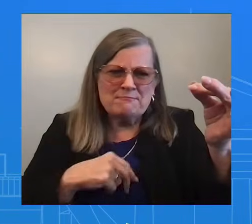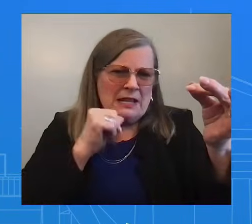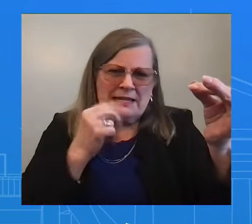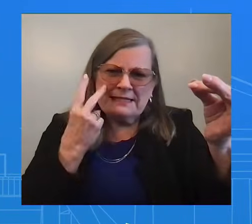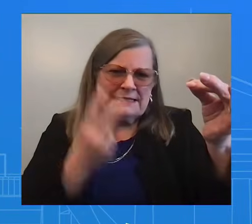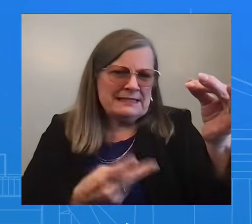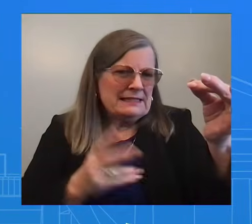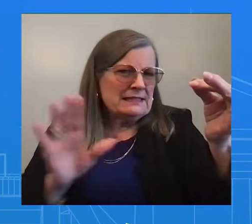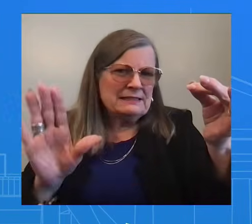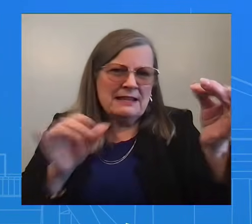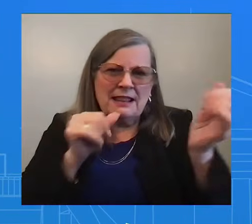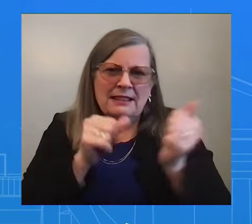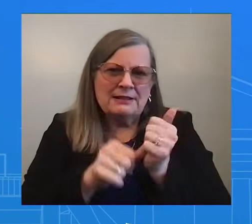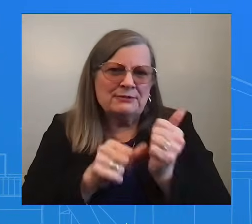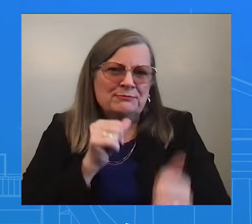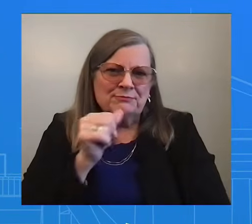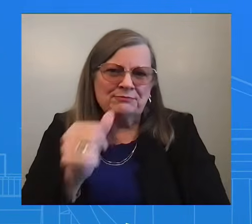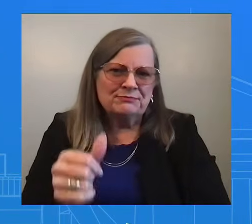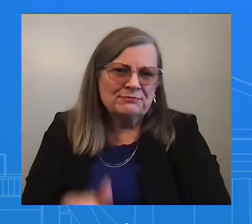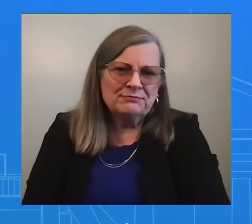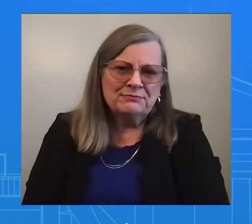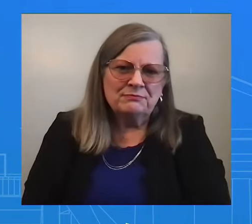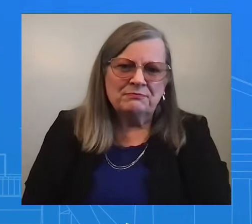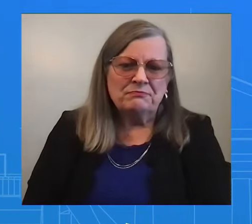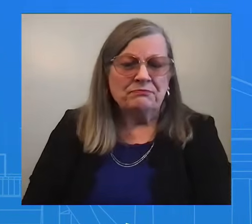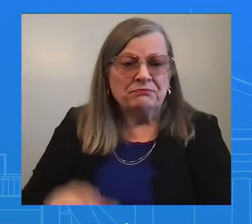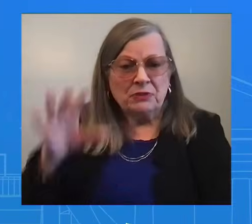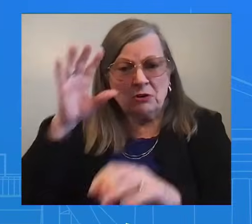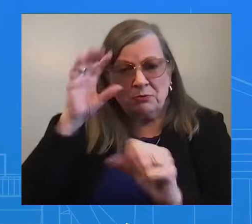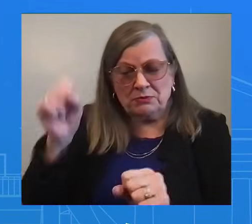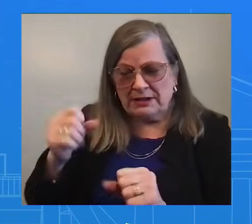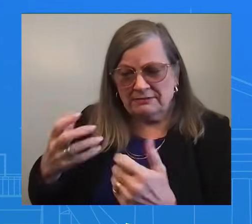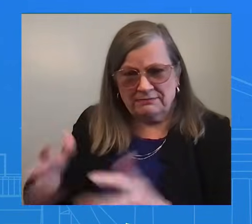that Biden had with the Mexican leader today or in these conversations that are going to be